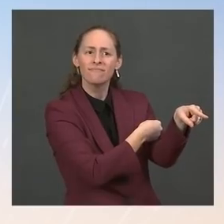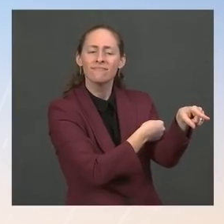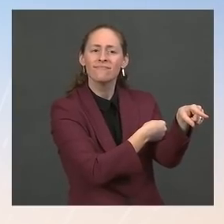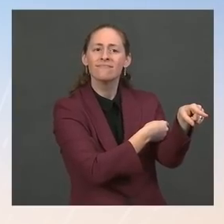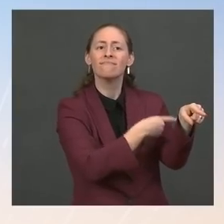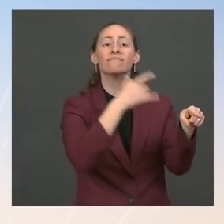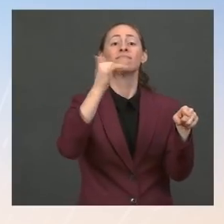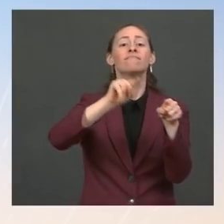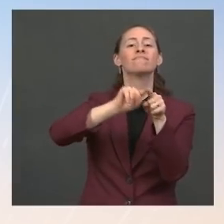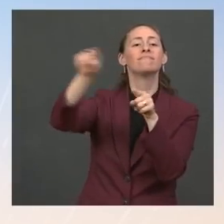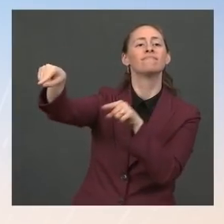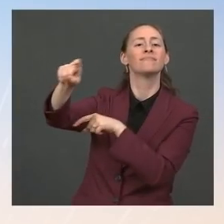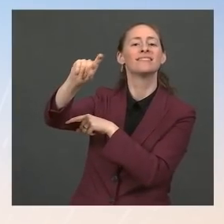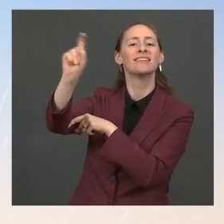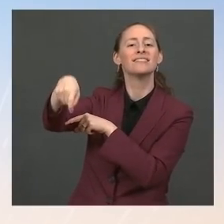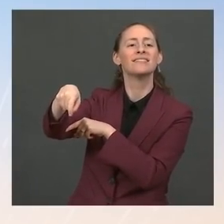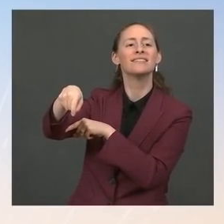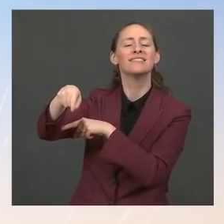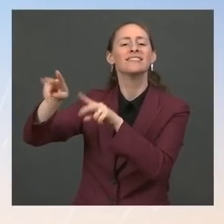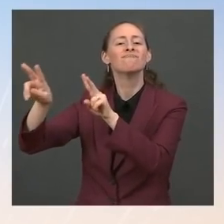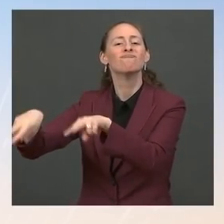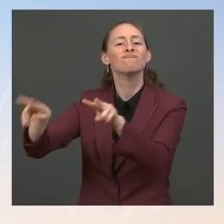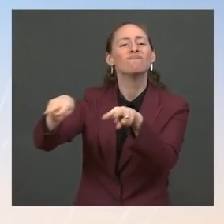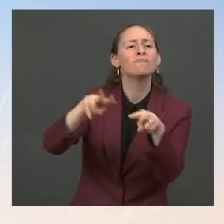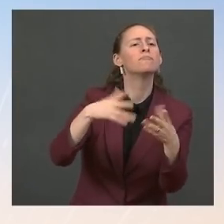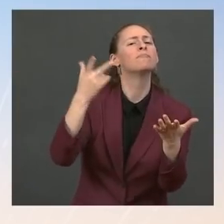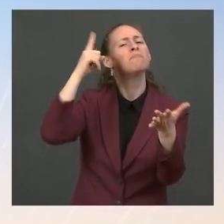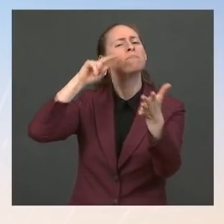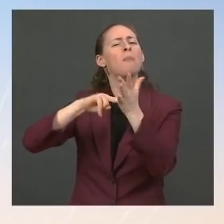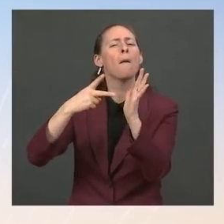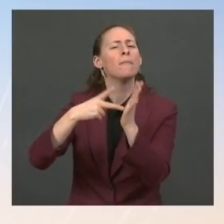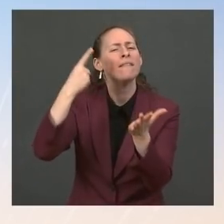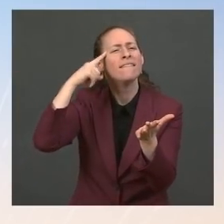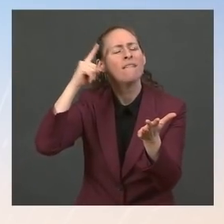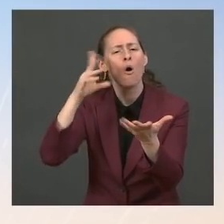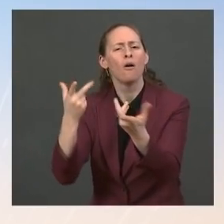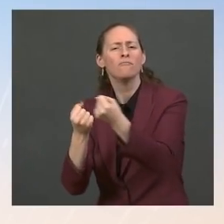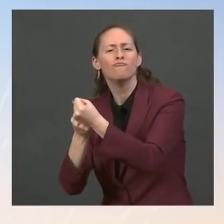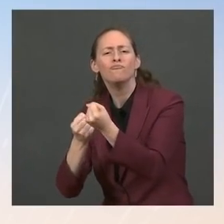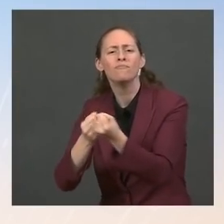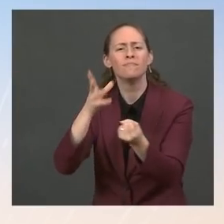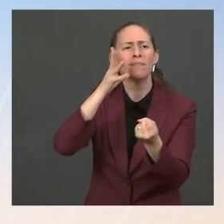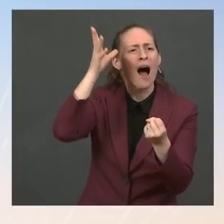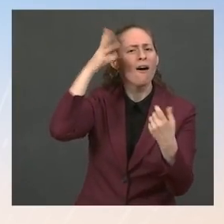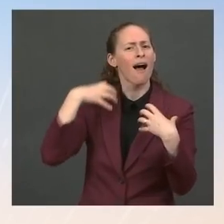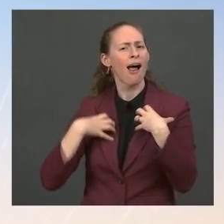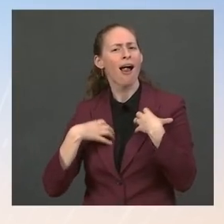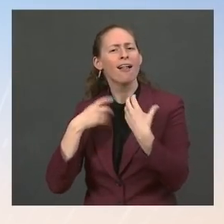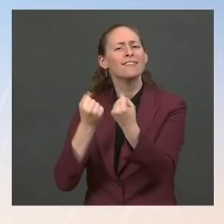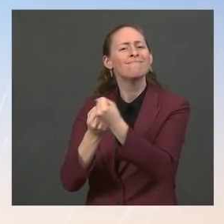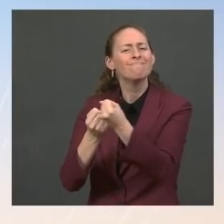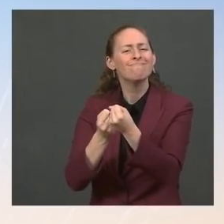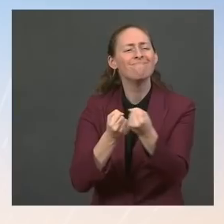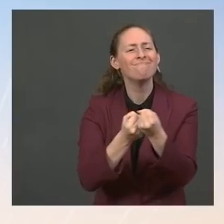and the efficacy of these vaccines. I also wanted to give an update on the success of vaccine requirements. New data show that as vaccination requirements